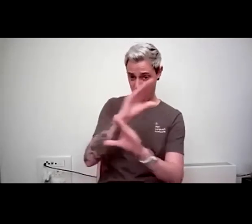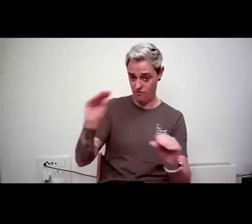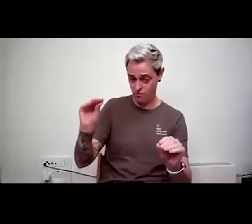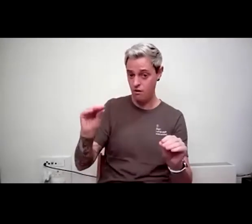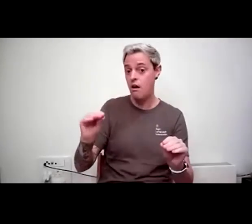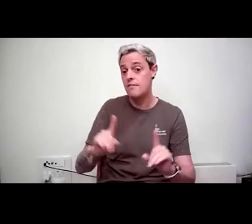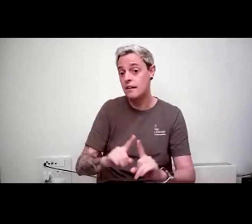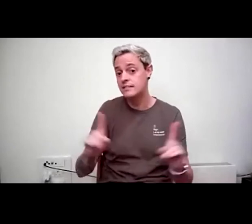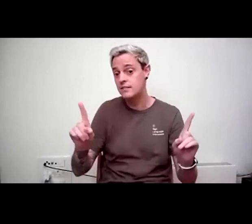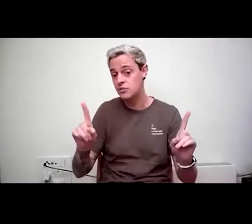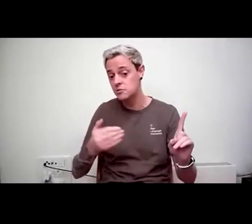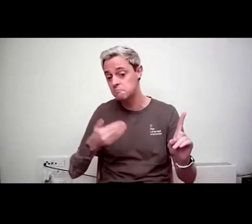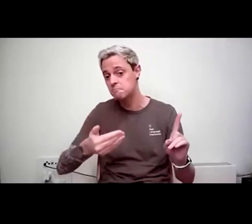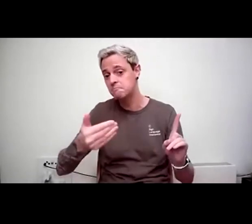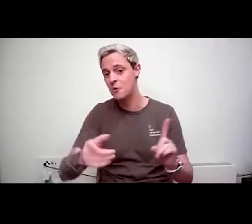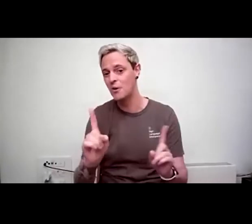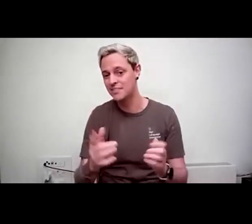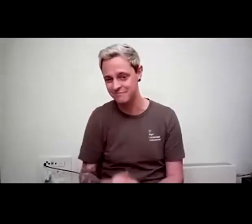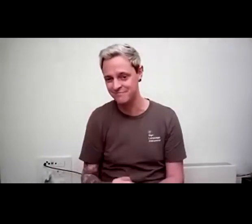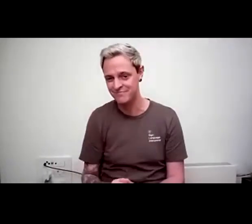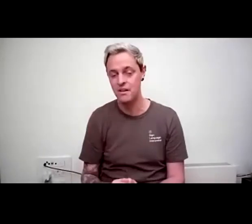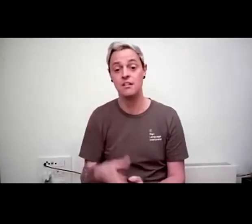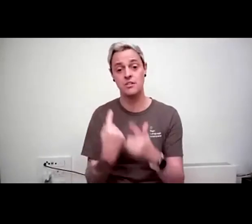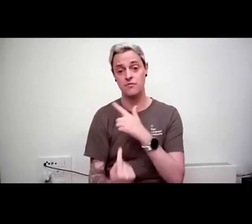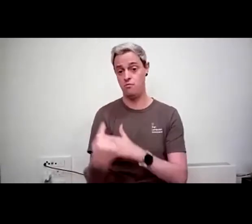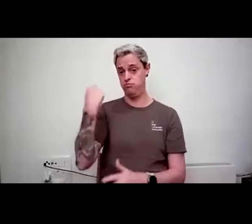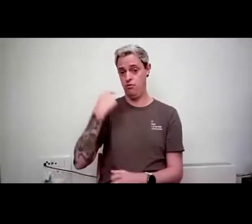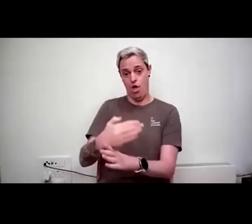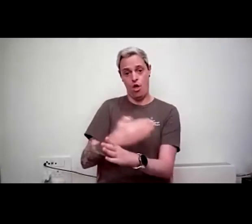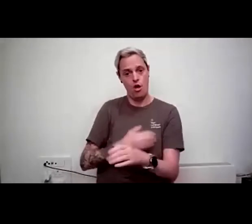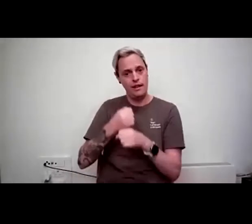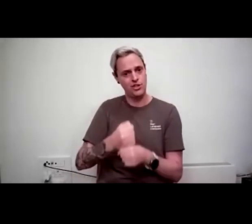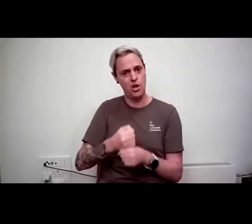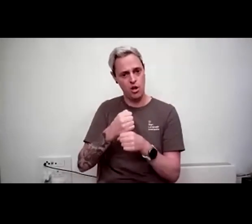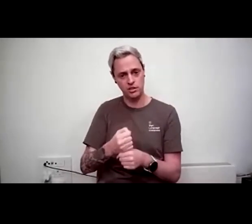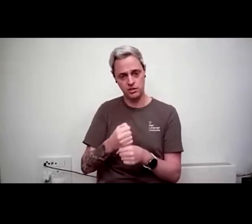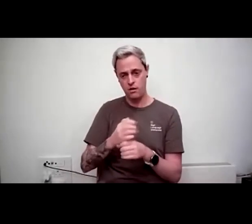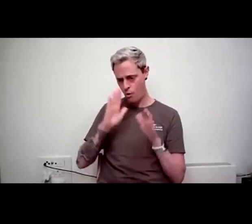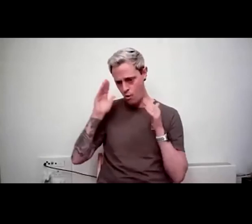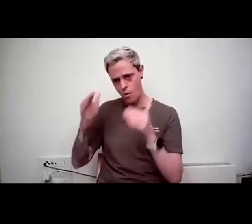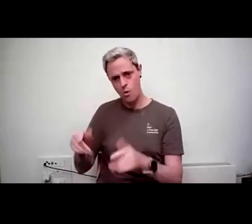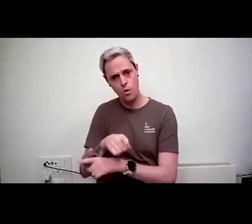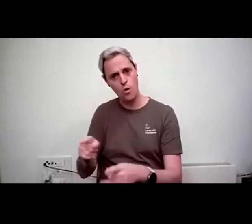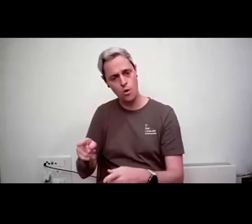The way in which the early church defined its stance toward the poorest of the poor, the class of beggars,